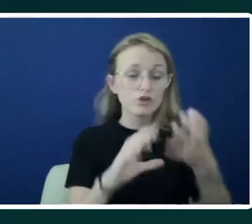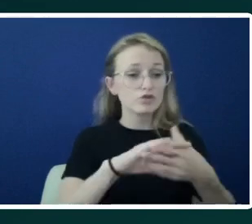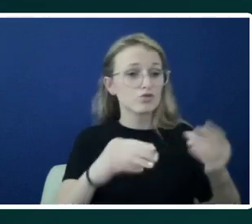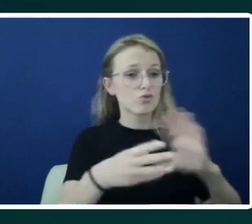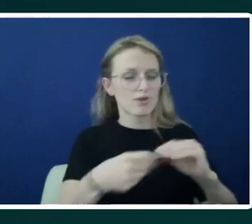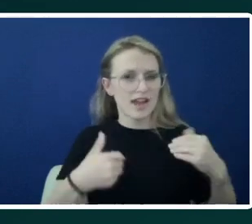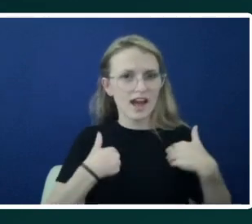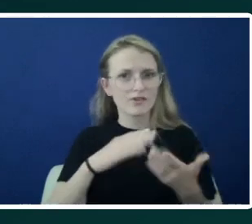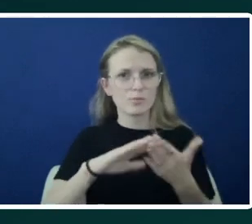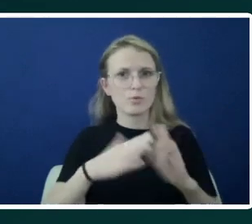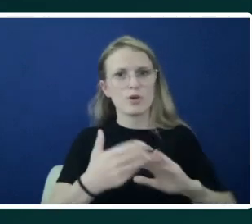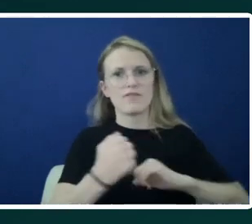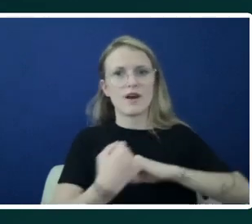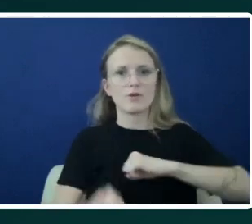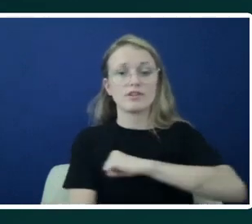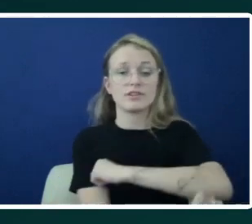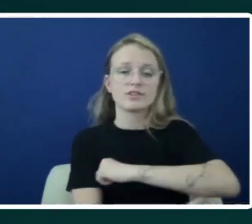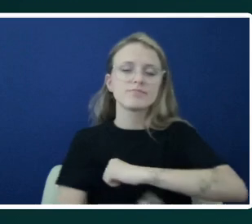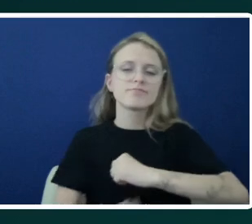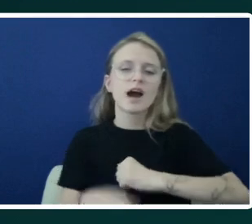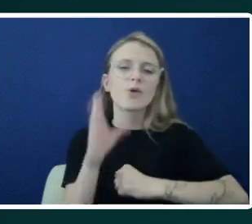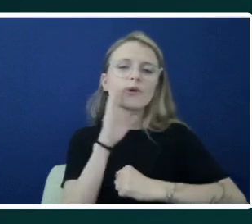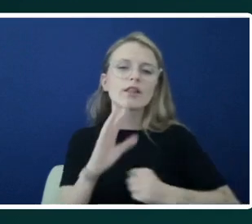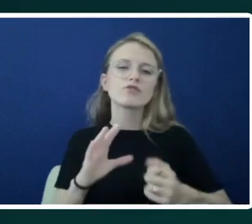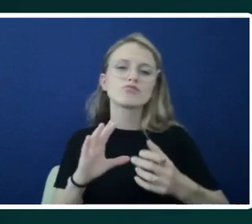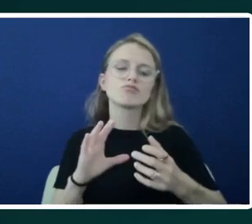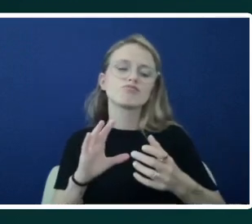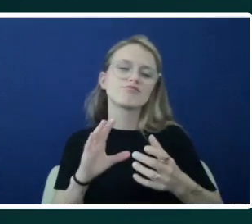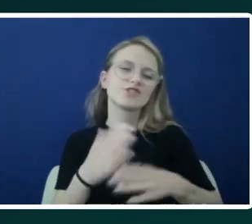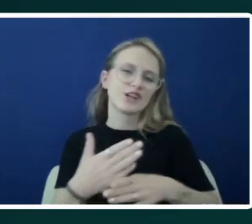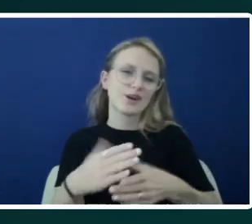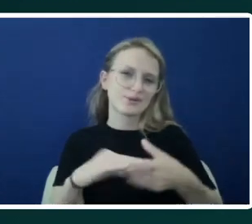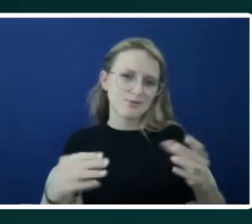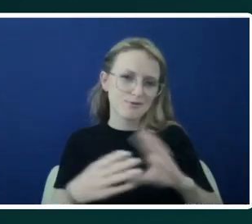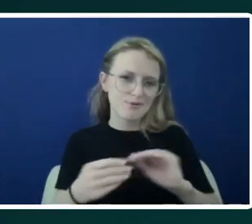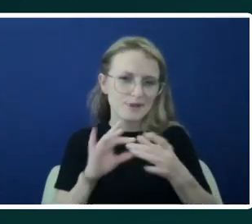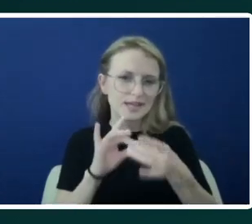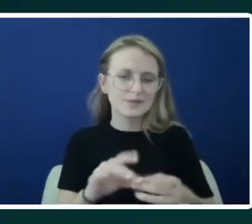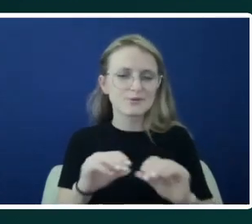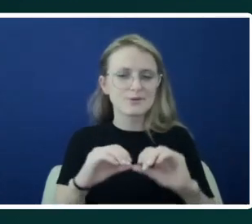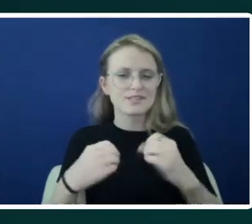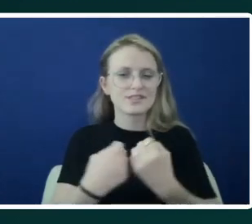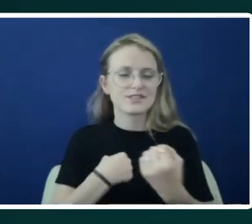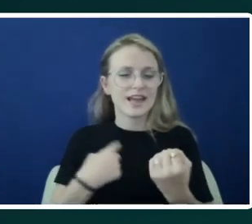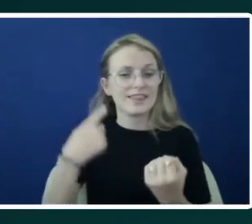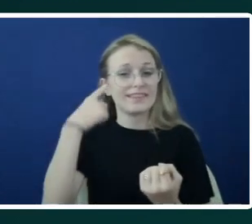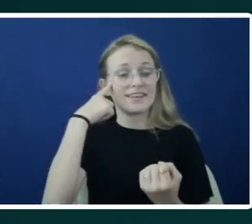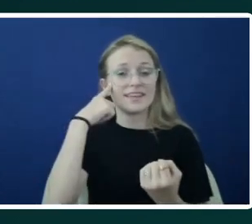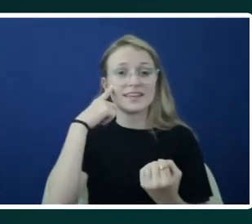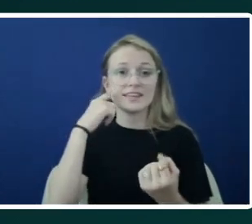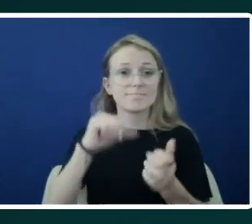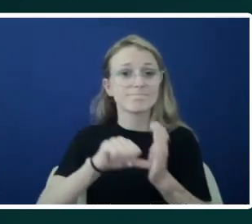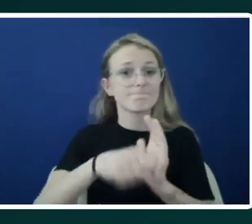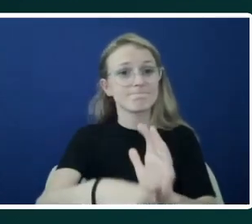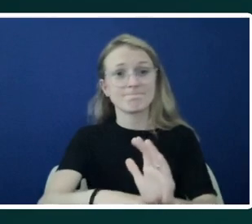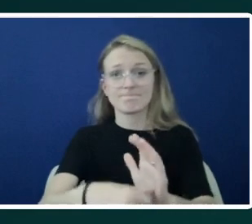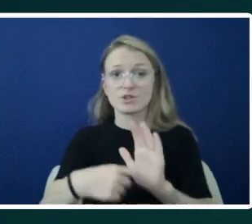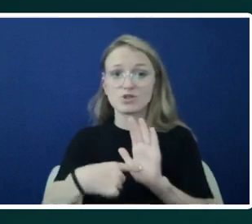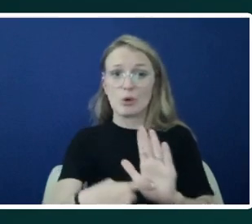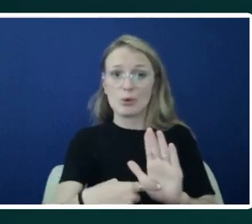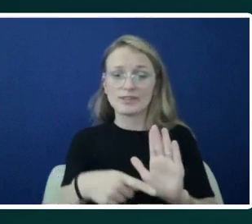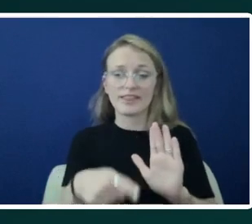I can share a story of an organization that I think exemplifies this in the case of D.C.